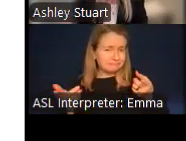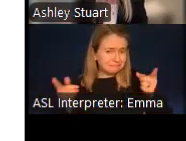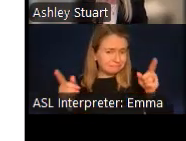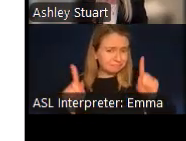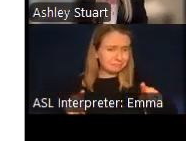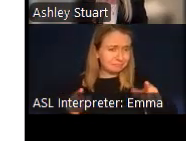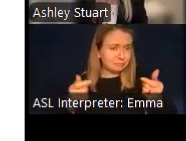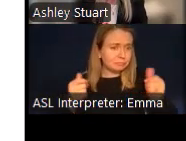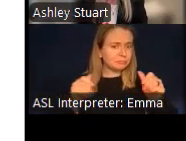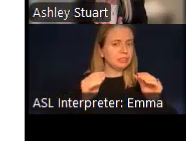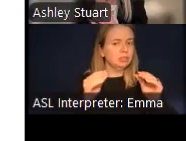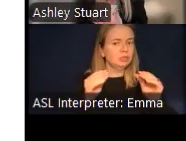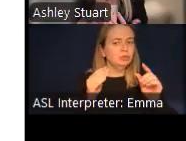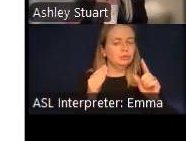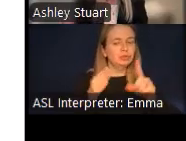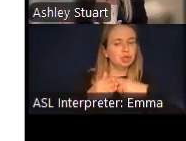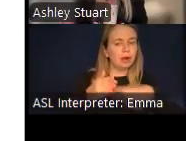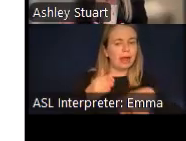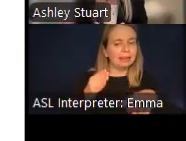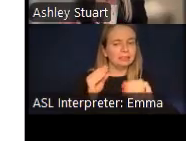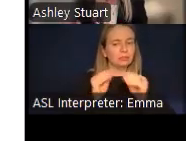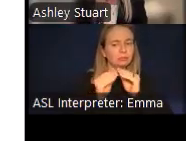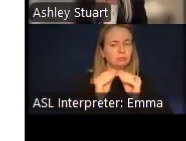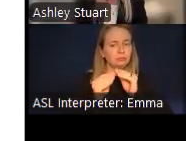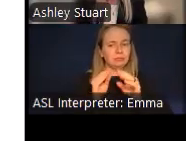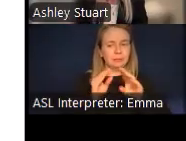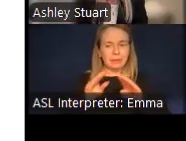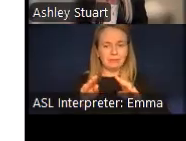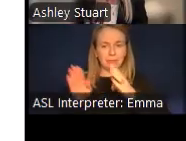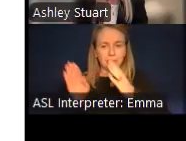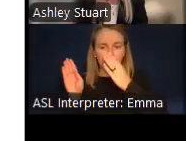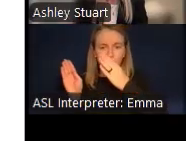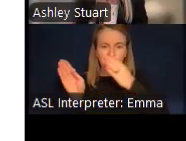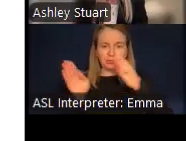correct the behavior. So when we redirect the behavior in typical